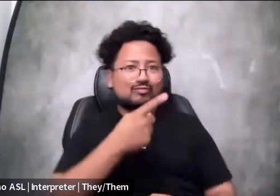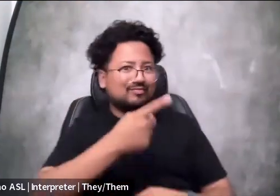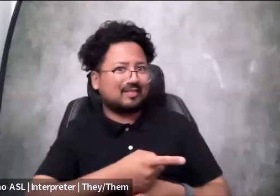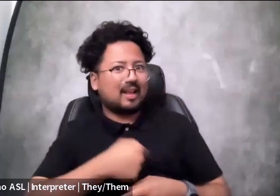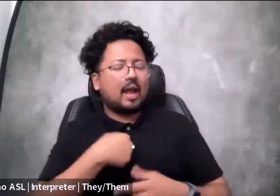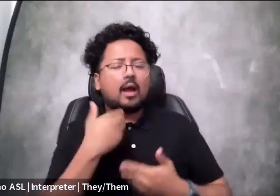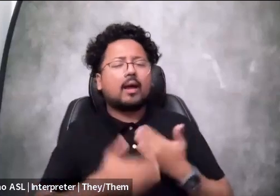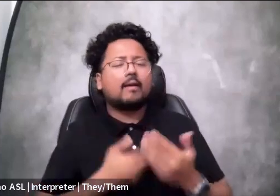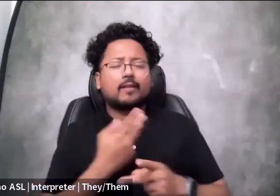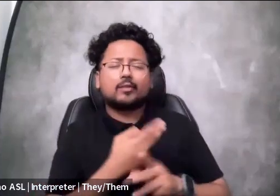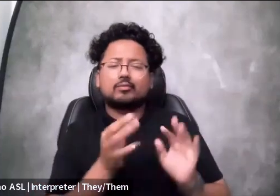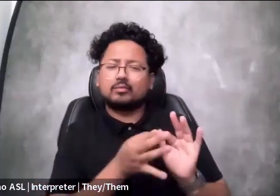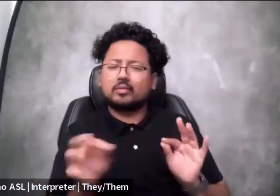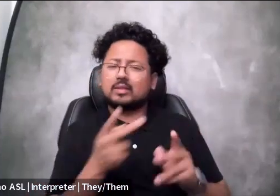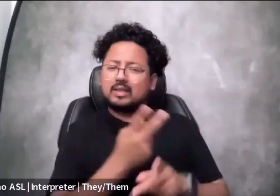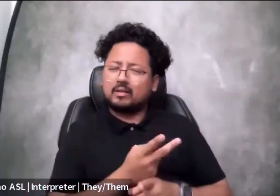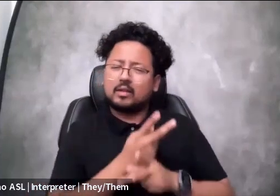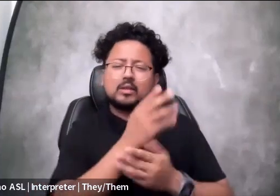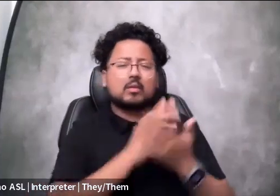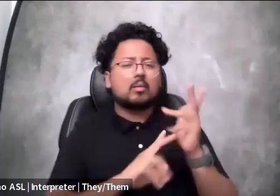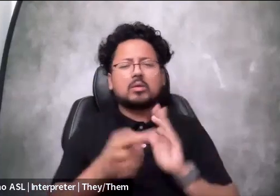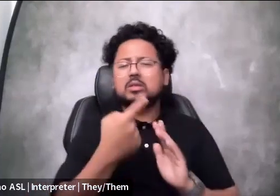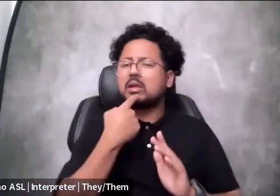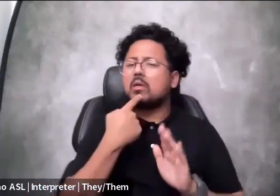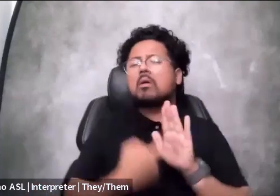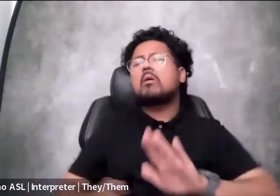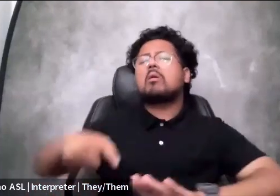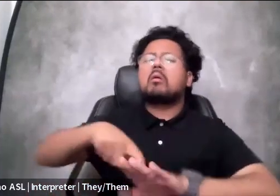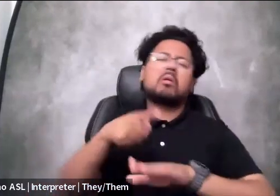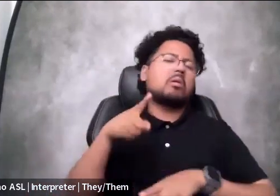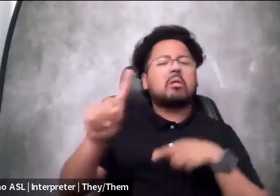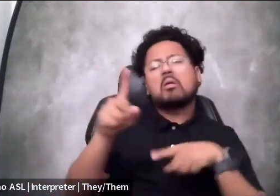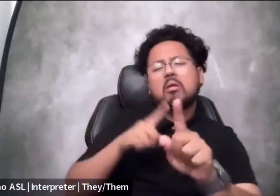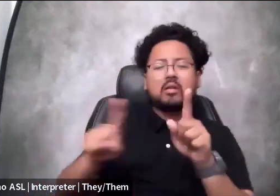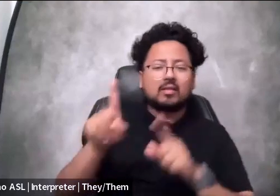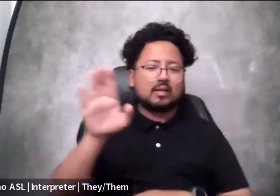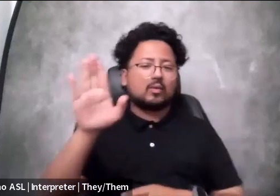it would be read as coded as an insult and that the principal would be coded as someone you're not supposed to.